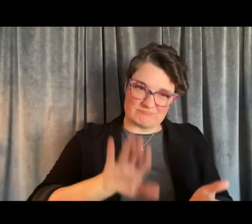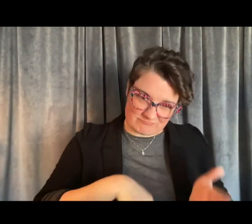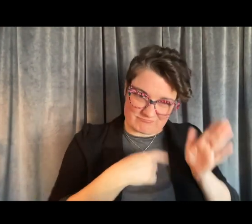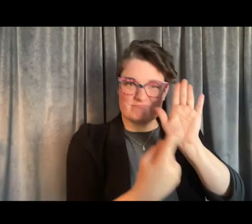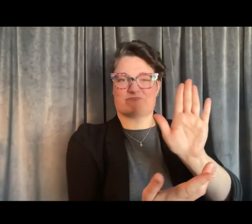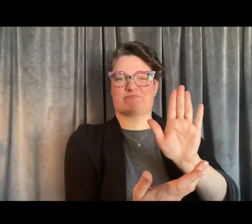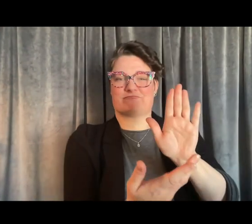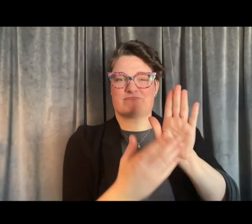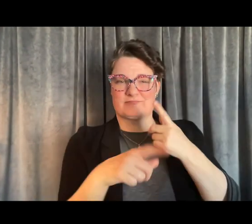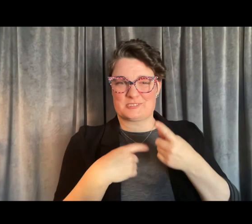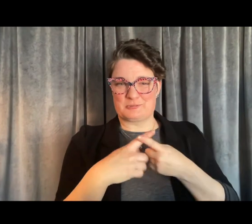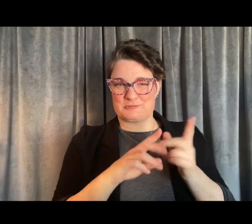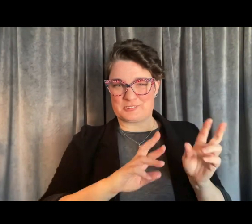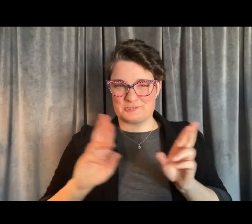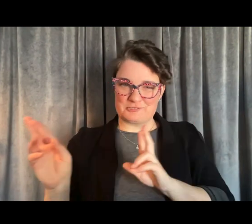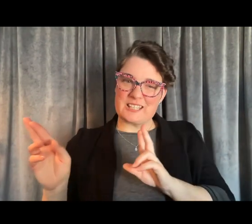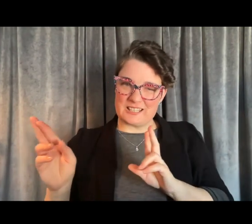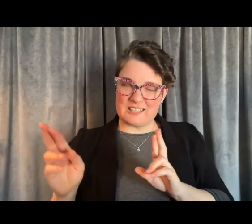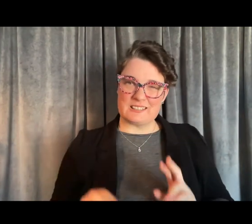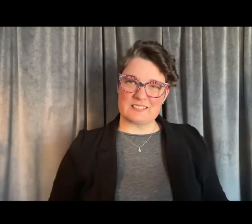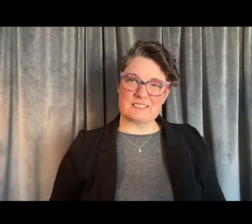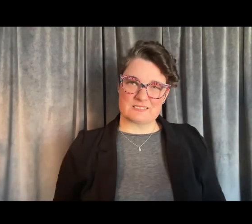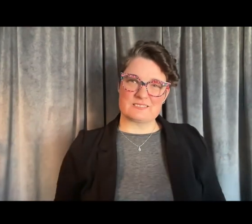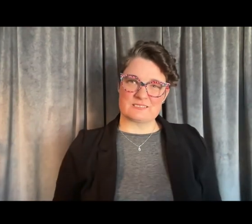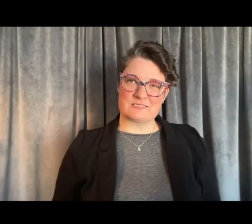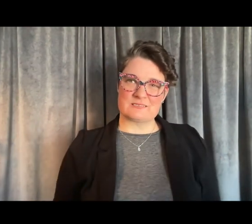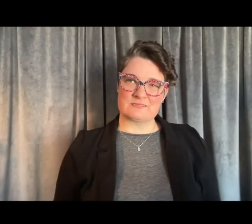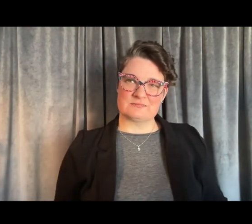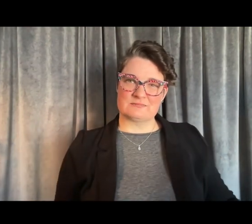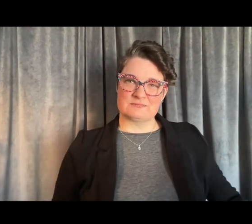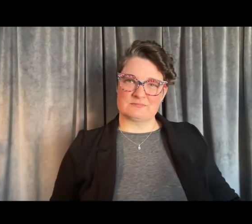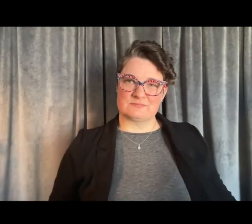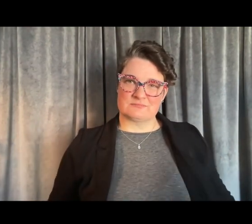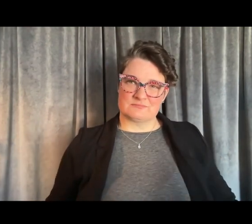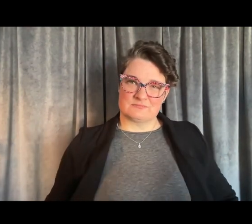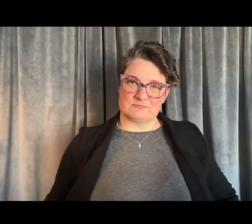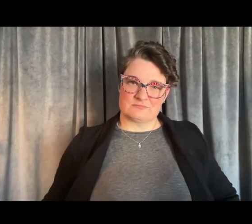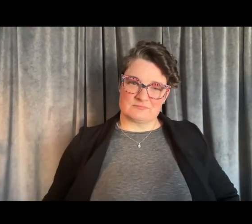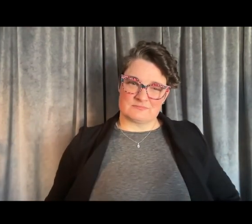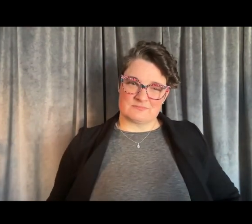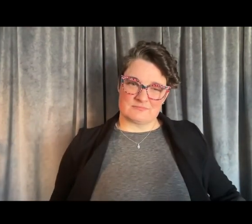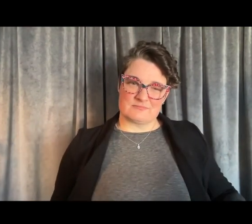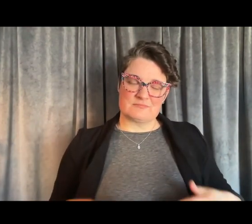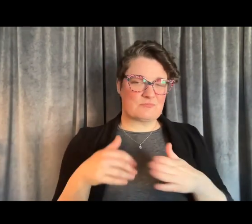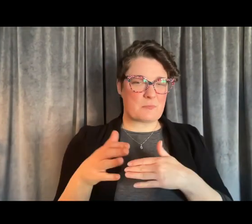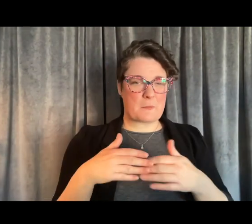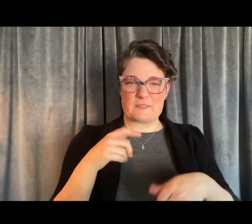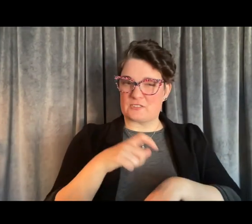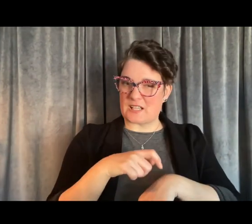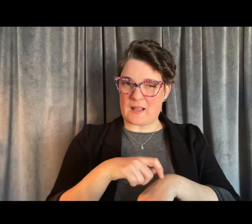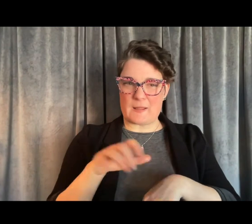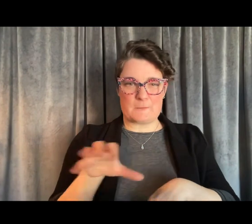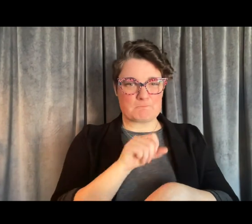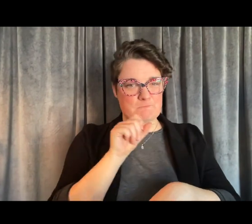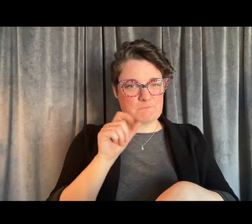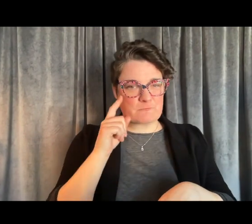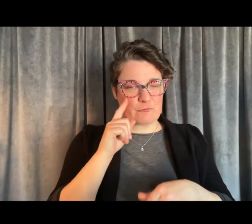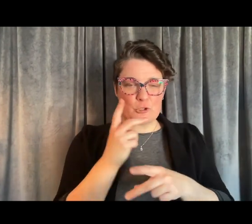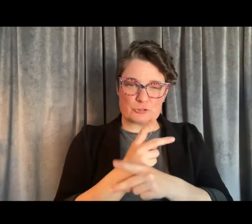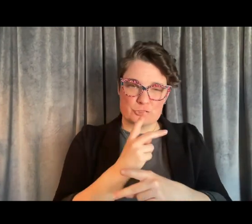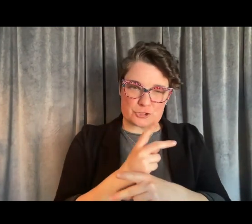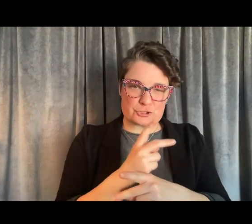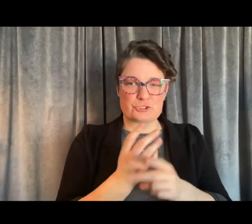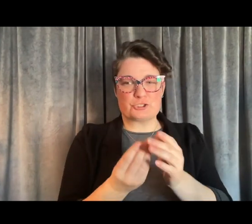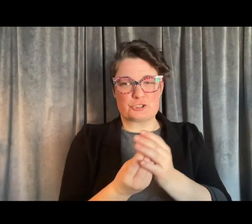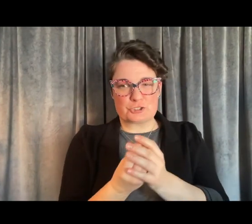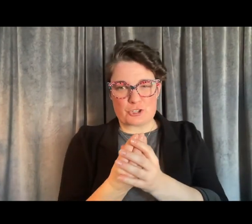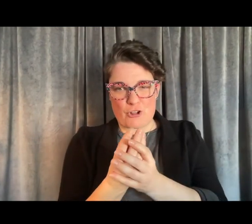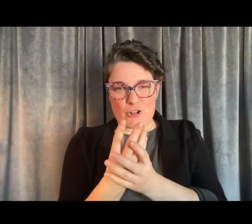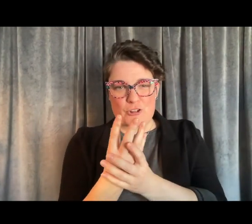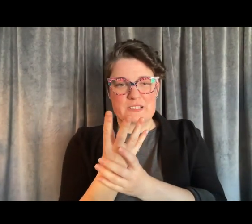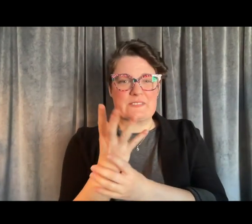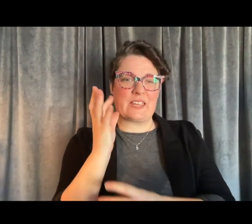and the time it'll take to nurture and cultivate the fruit of your offering?